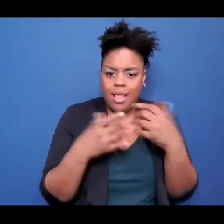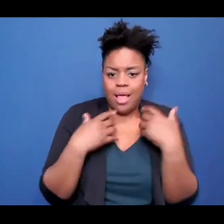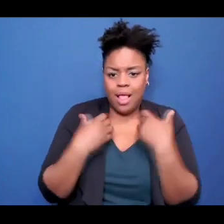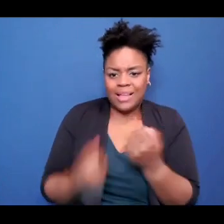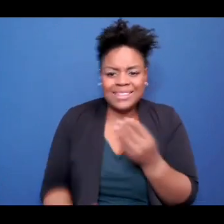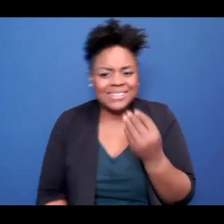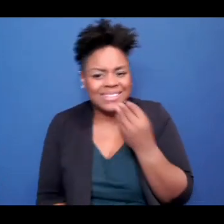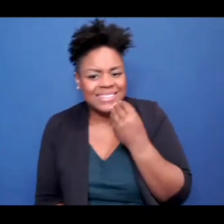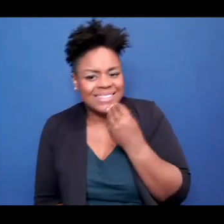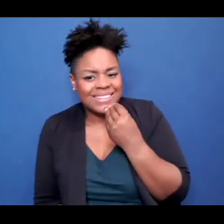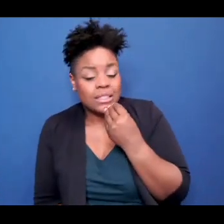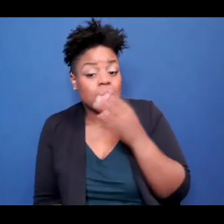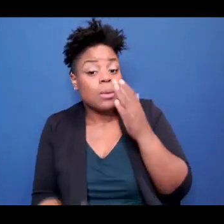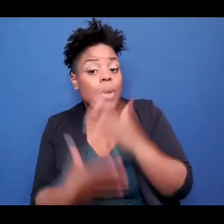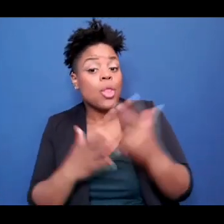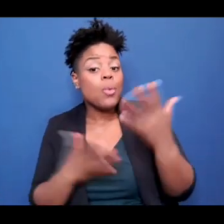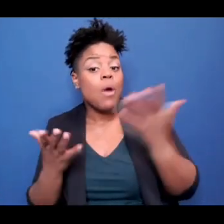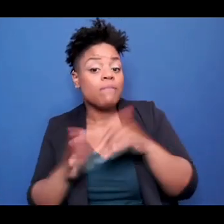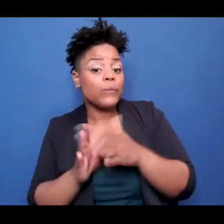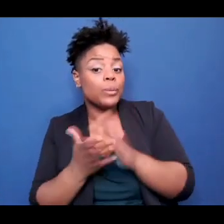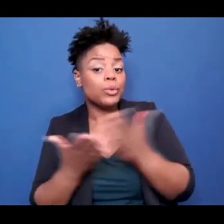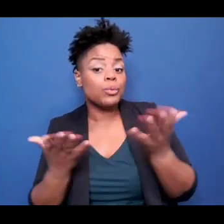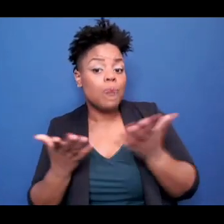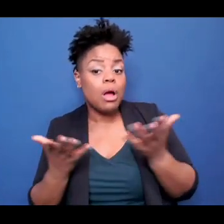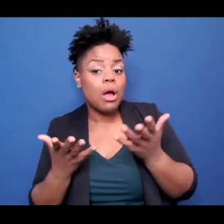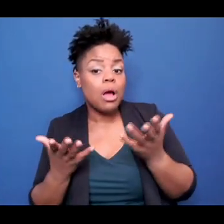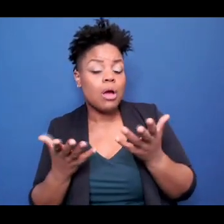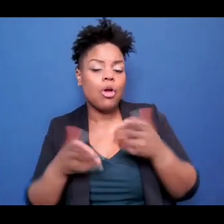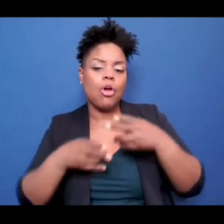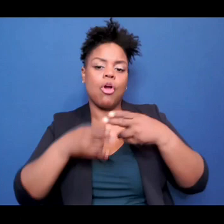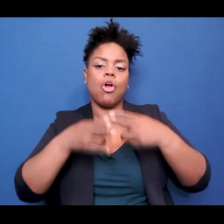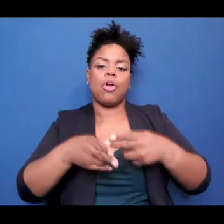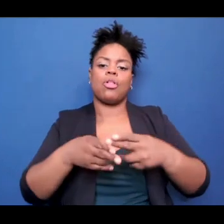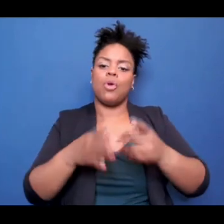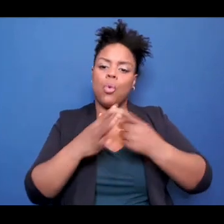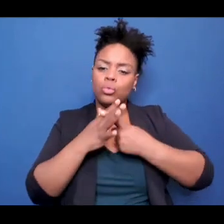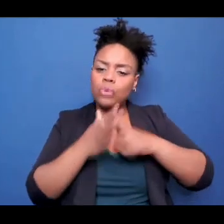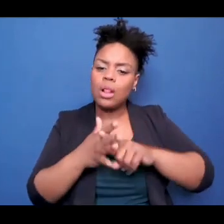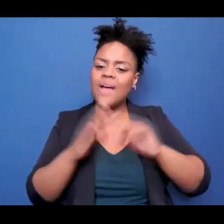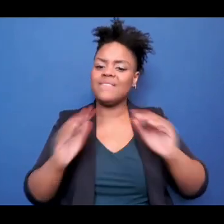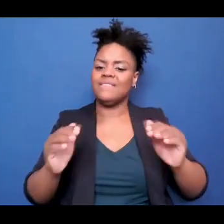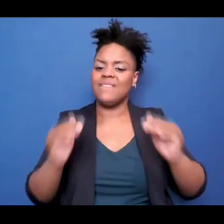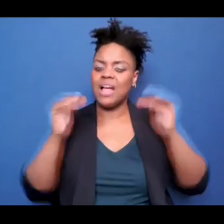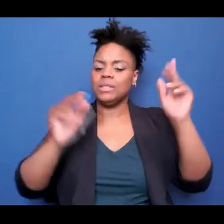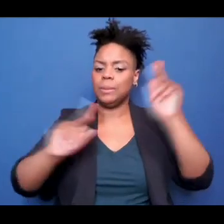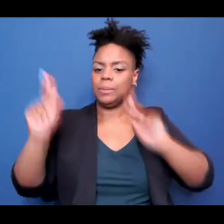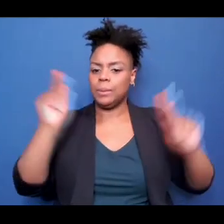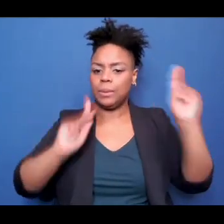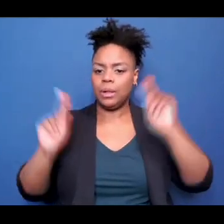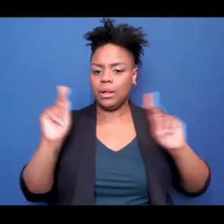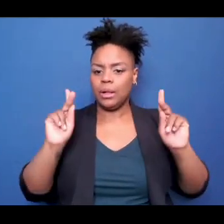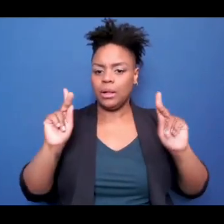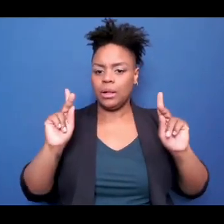EATING. AND SO IN PART 3 OF THE BOOK WHICH IS CALLED THE ORIGIN OF HIGHER PEOPLES, THE AUTHOR